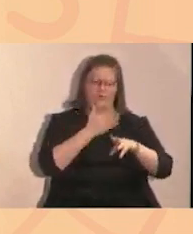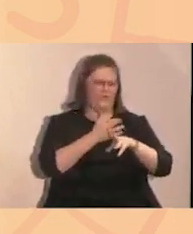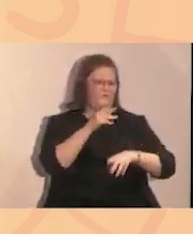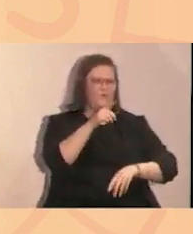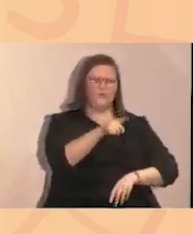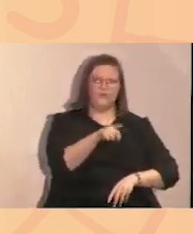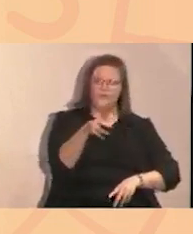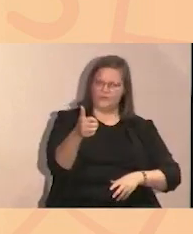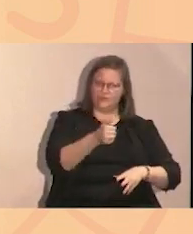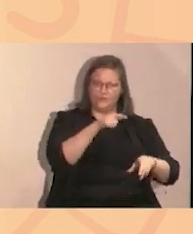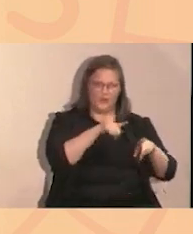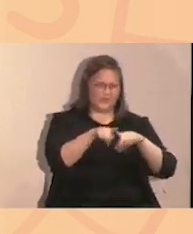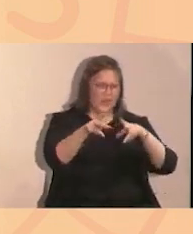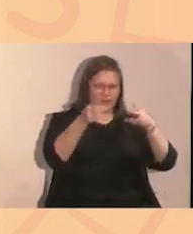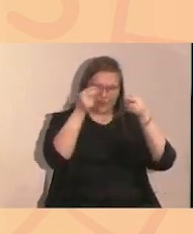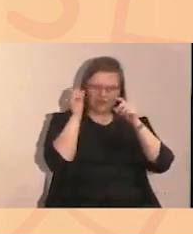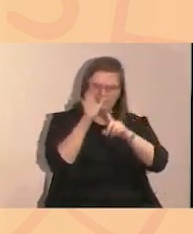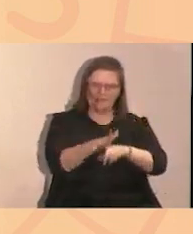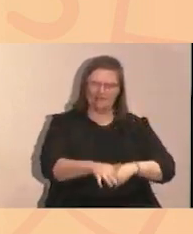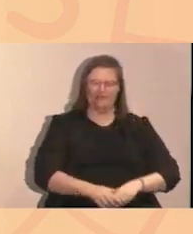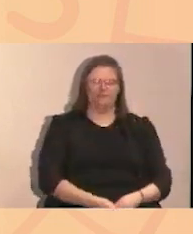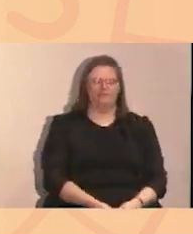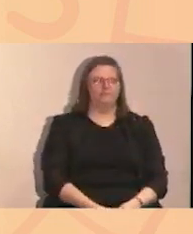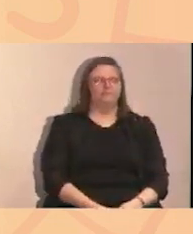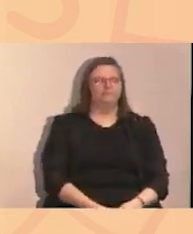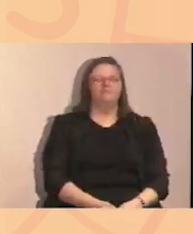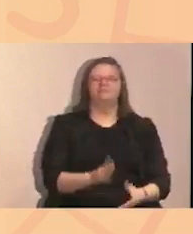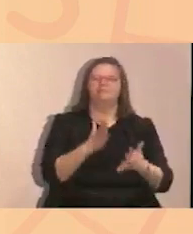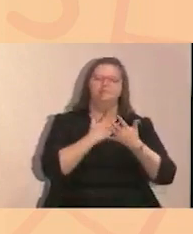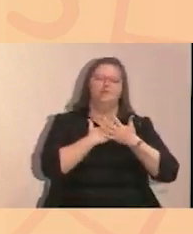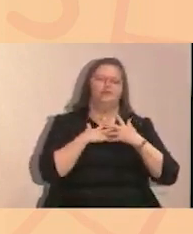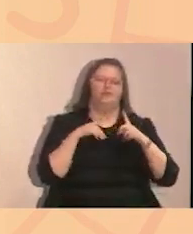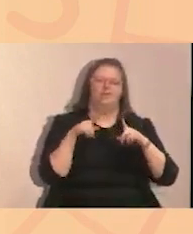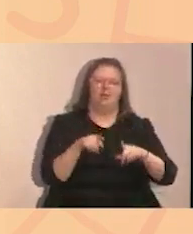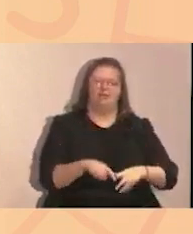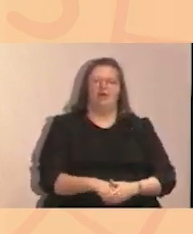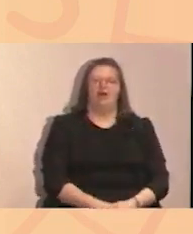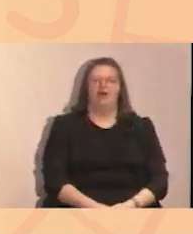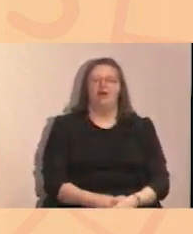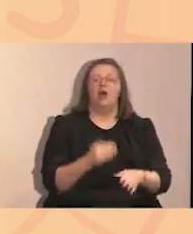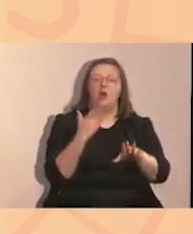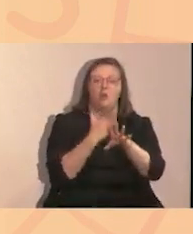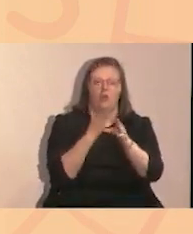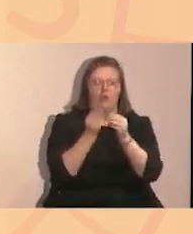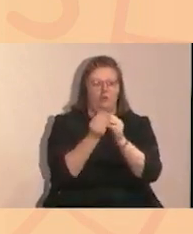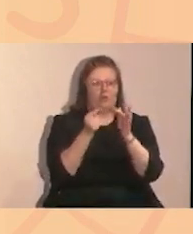You guys got to learn, right?" And so I love that. And we're sort of working with Esther to find other ways to make people